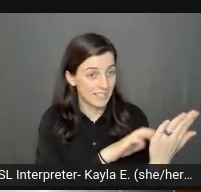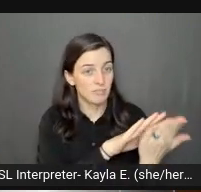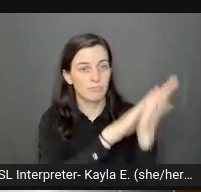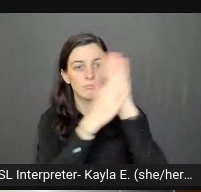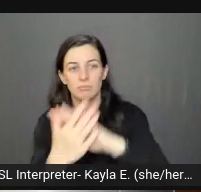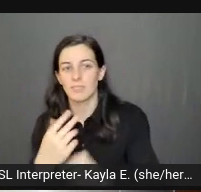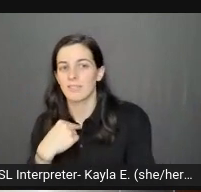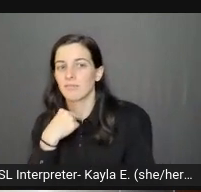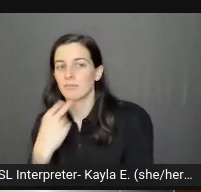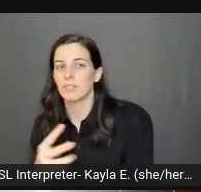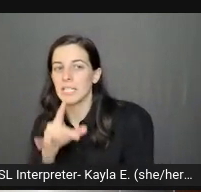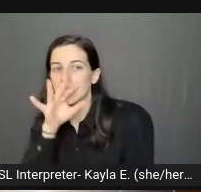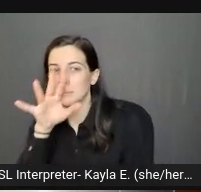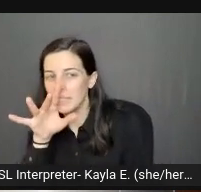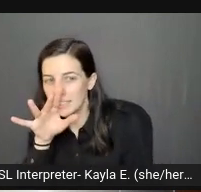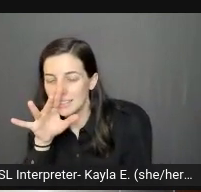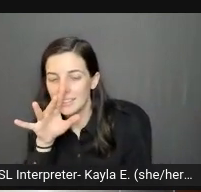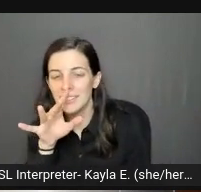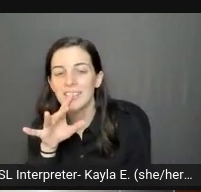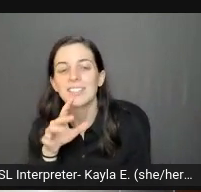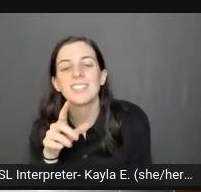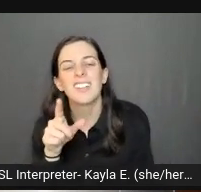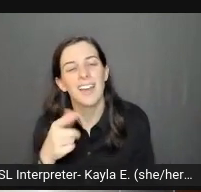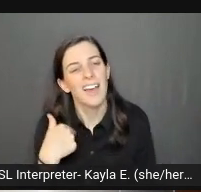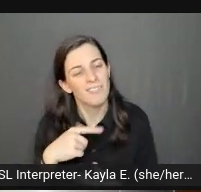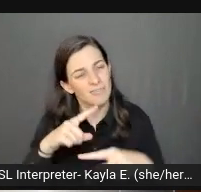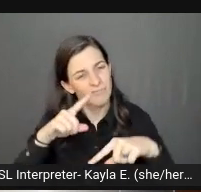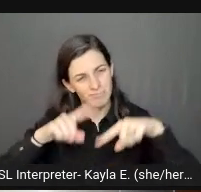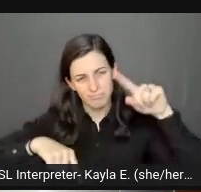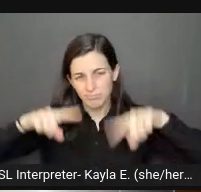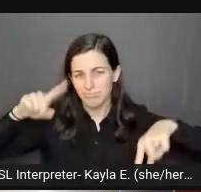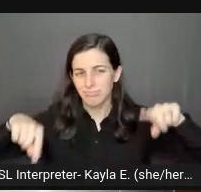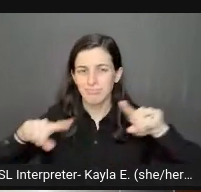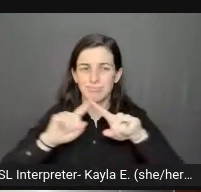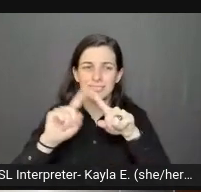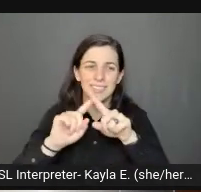Now, there are various screen readers for different operating systems.